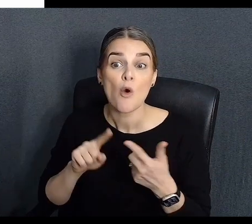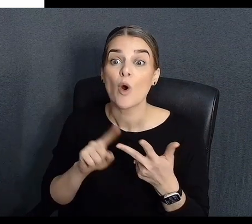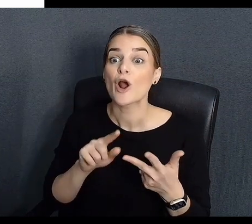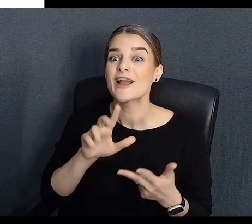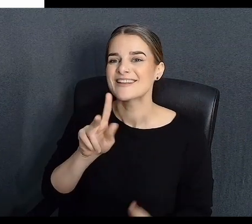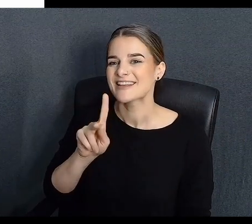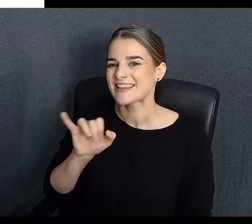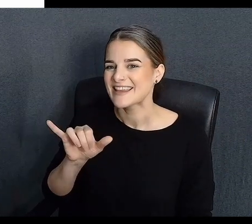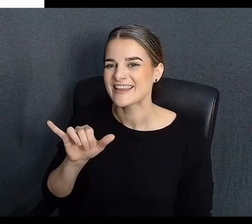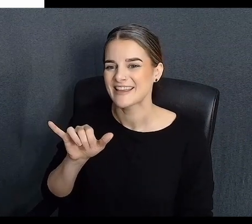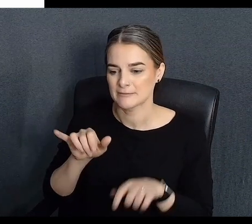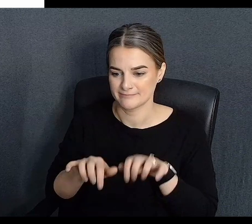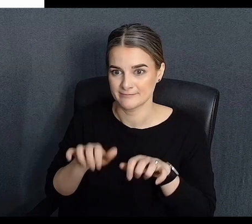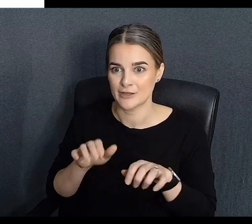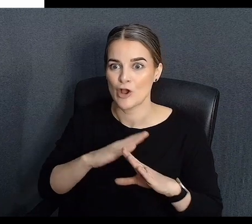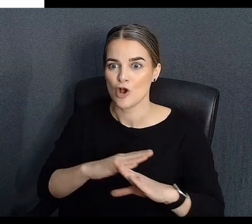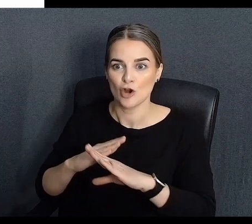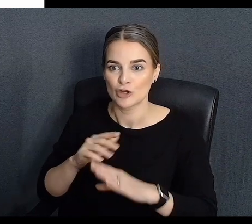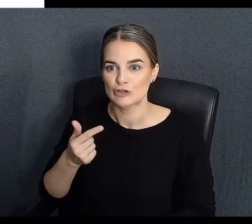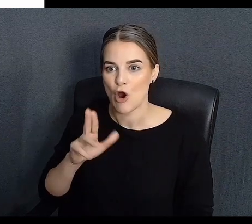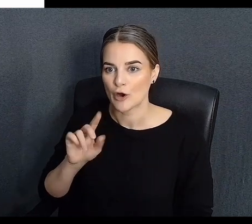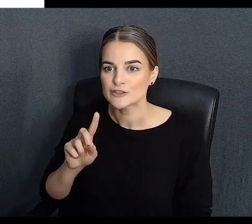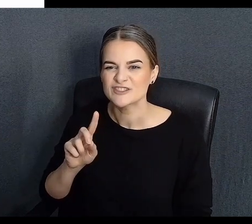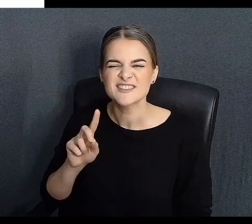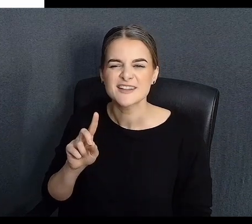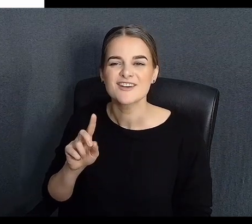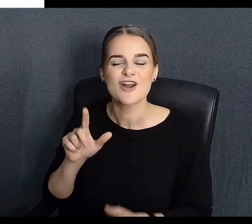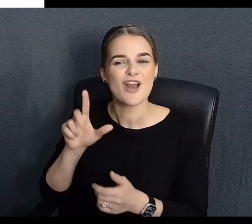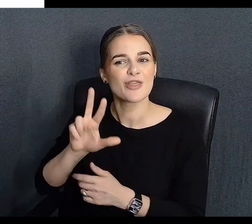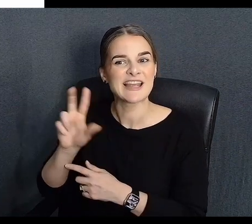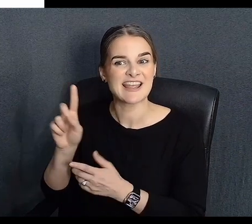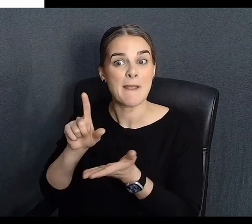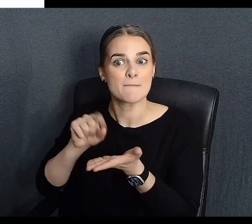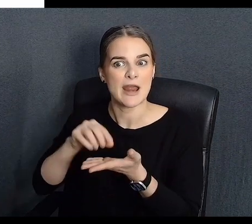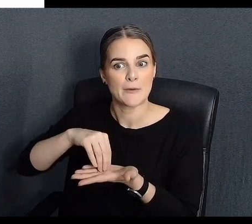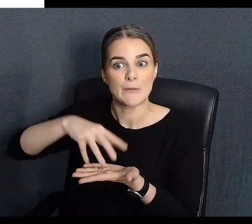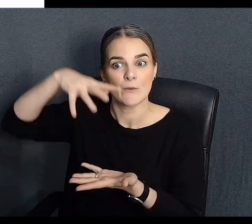And we do have a slide later that does look at the 3D printed